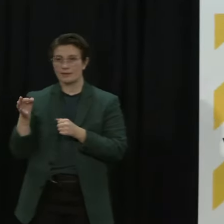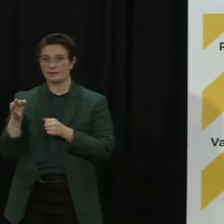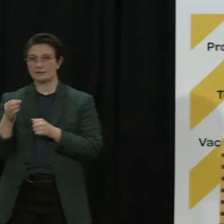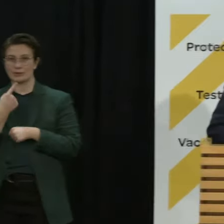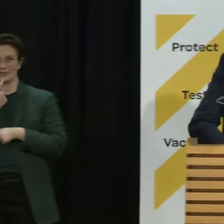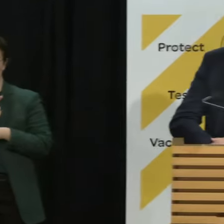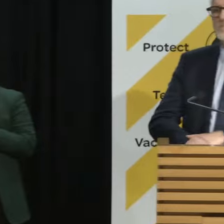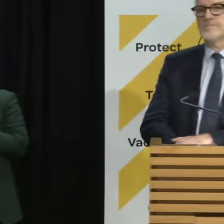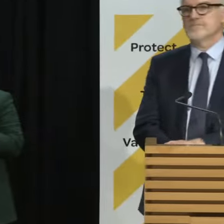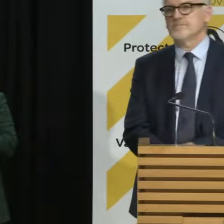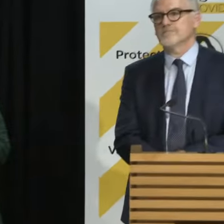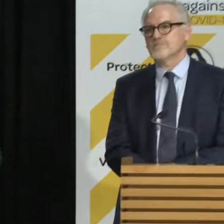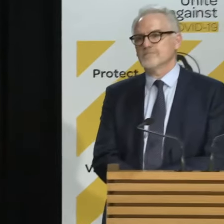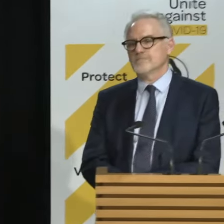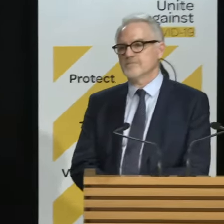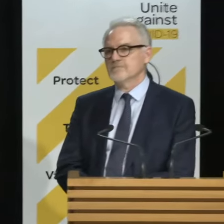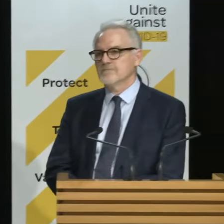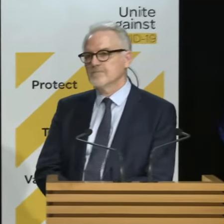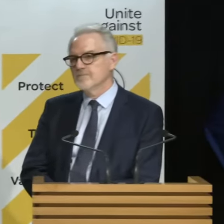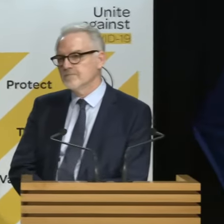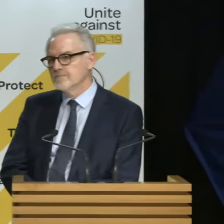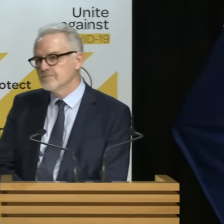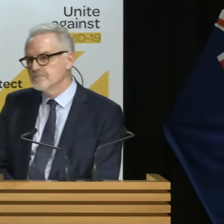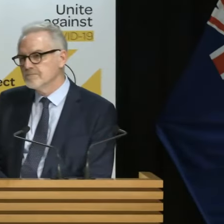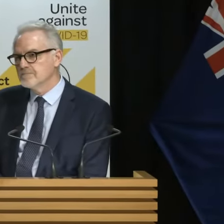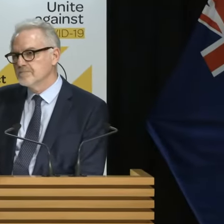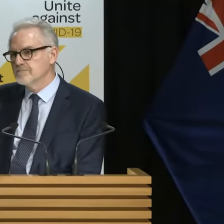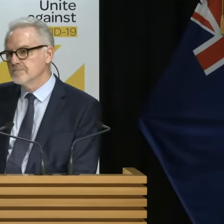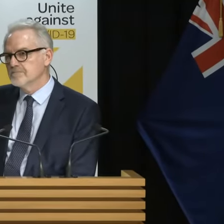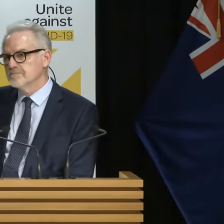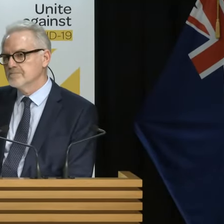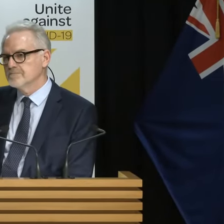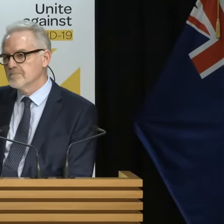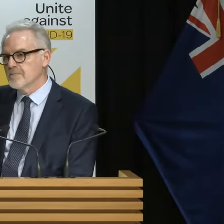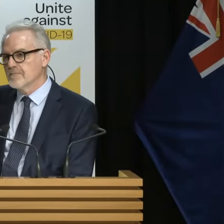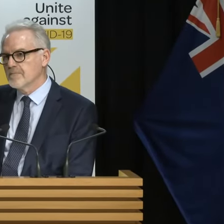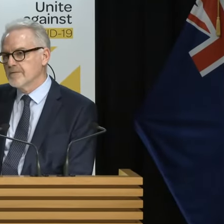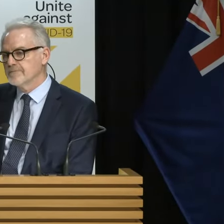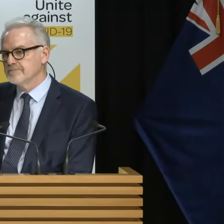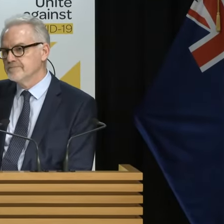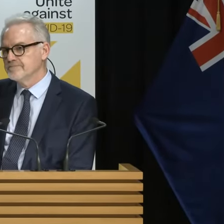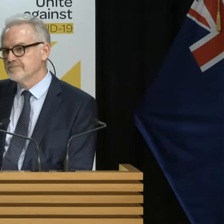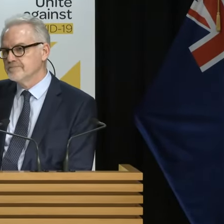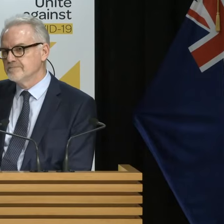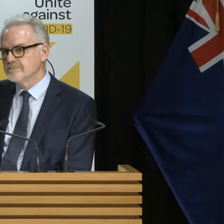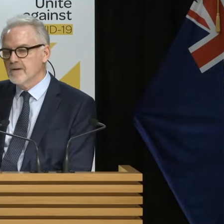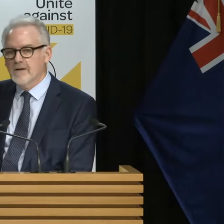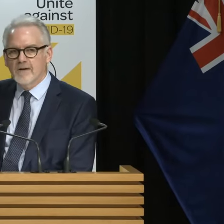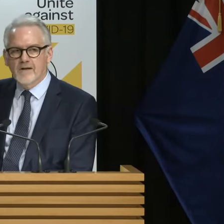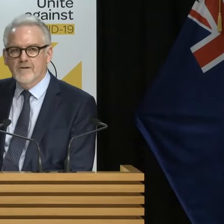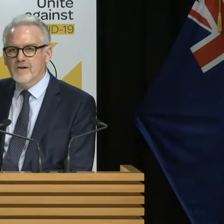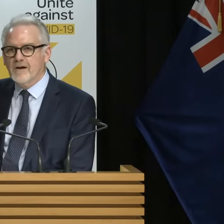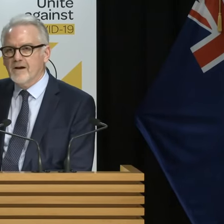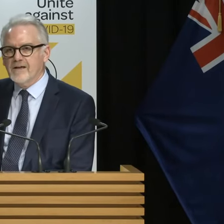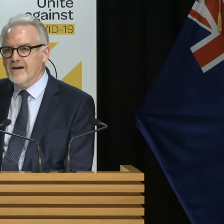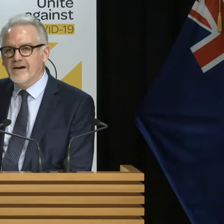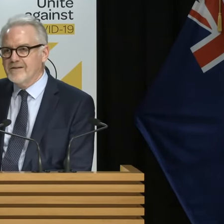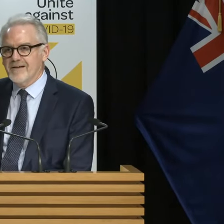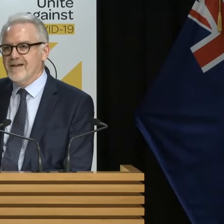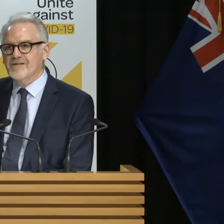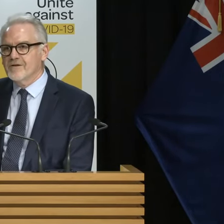and are assessing further